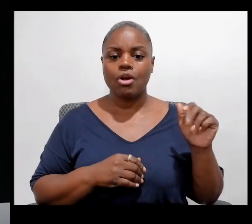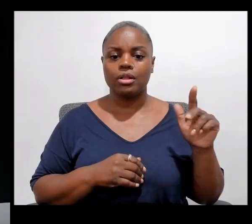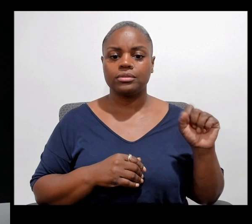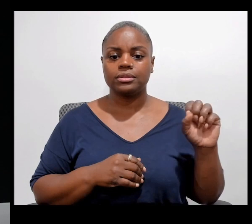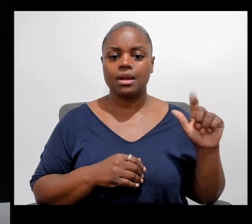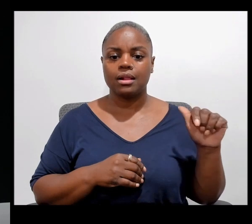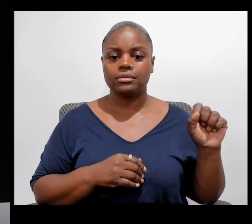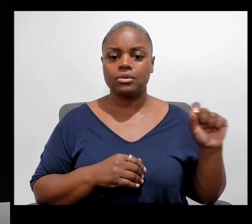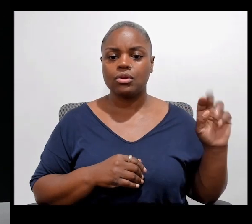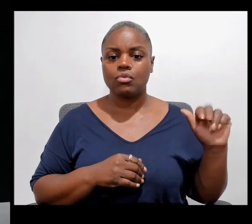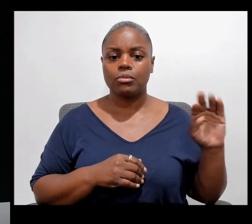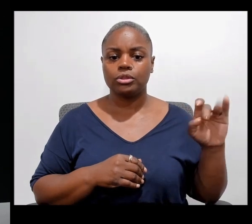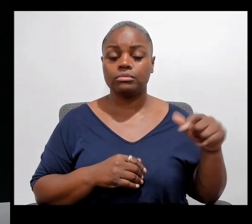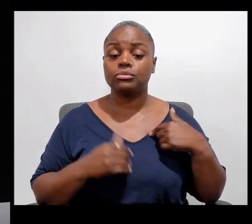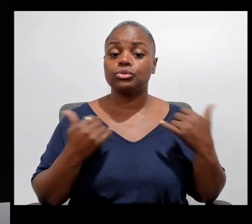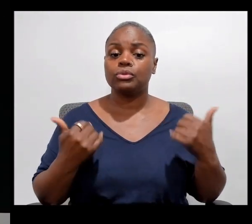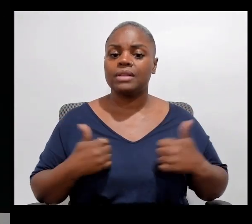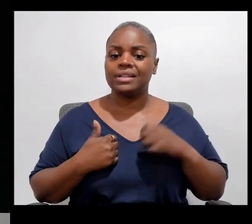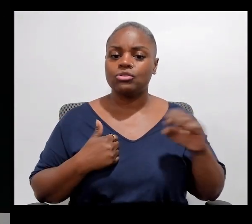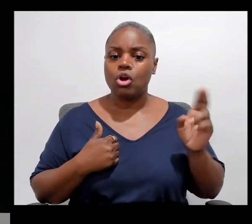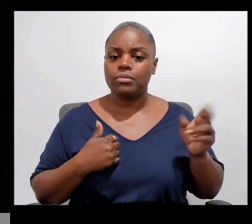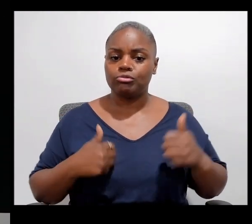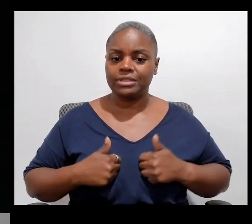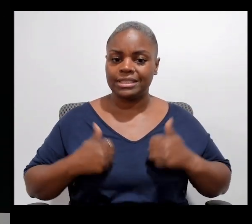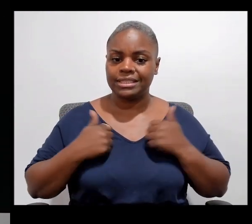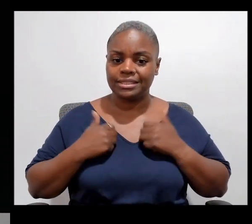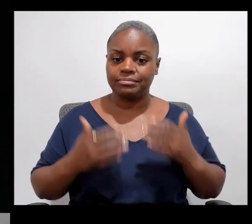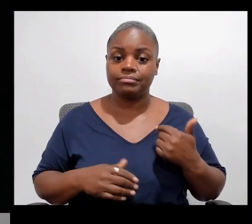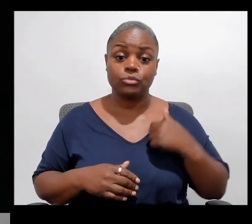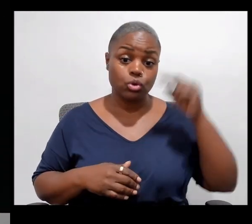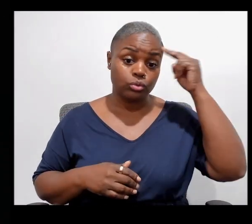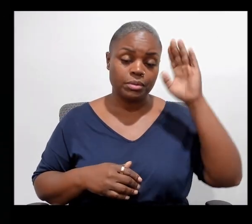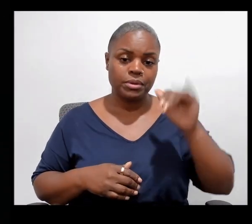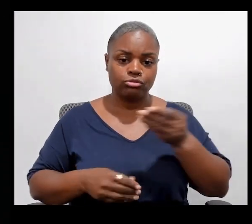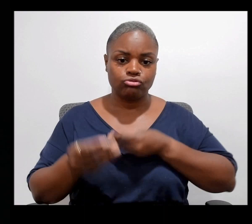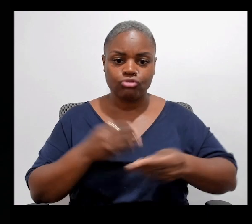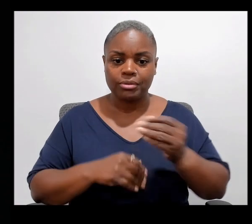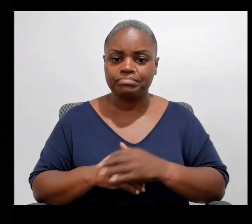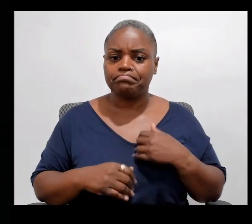So my name is Kaliris Salas-Ramirez. I am currently an East Harlem resident. I'm a neuroscientist by trade,